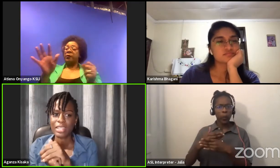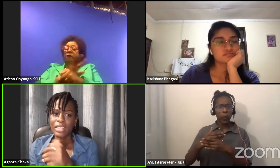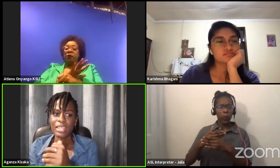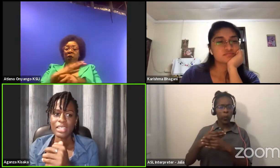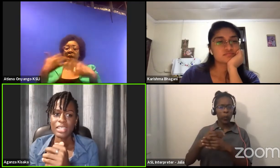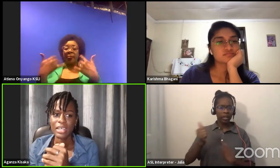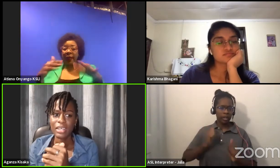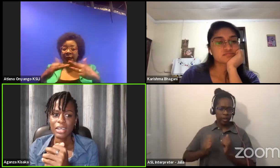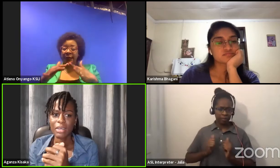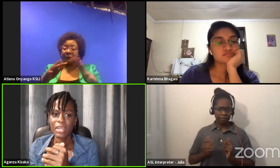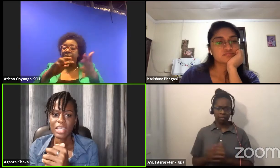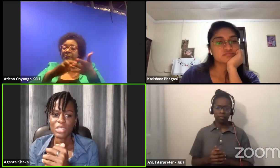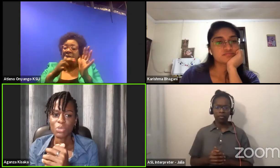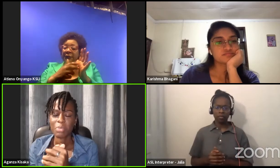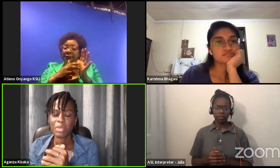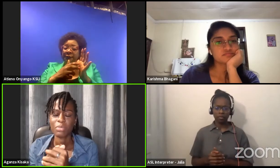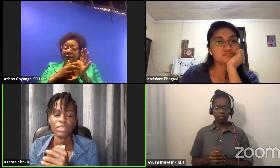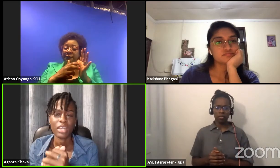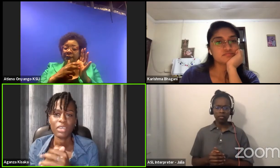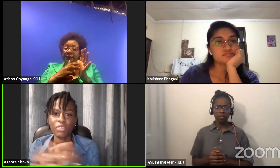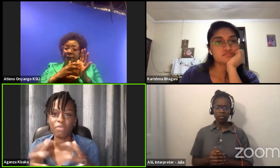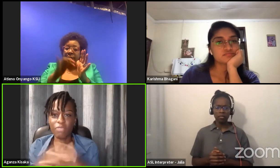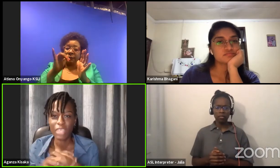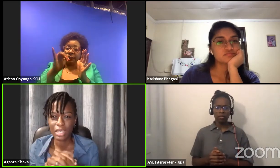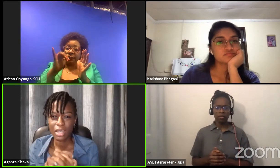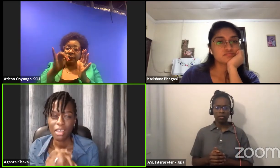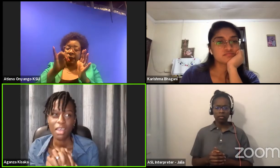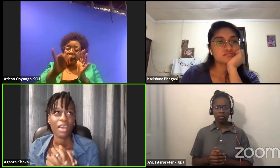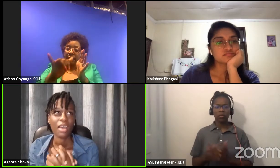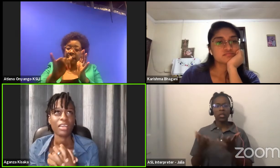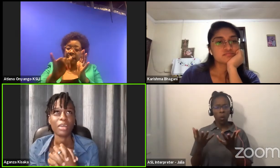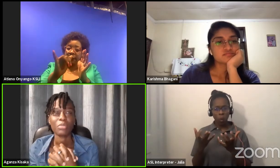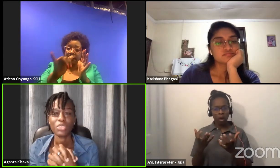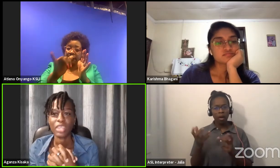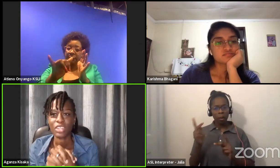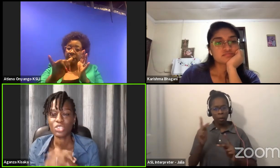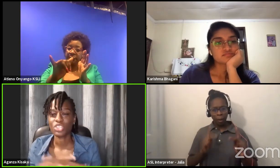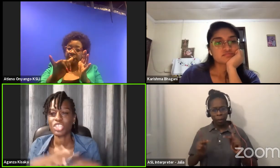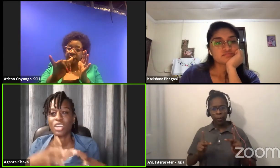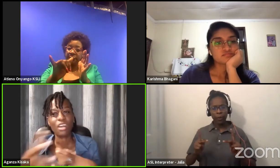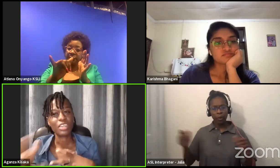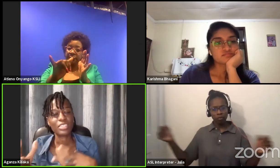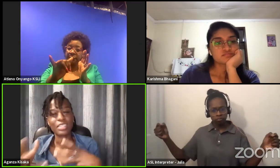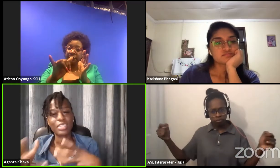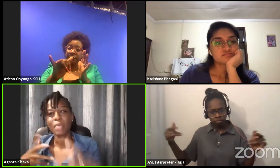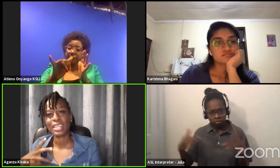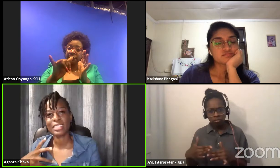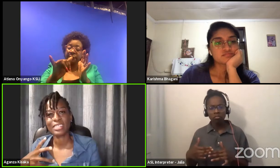and isn't a place where people can convene and come together to share hearts and minds